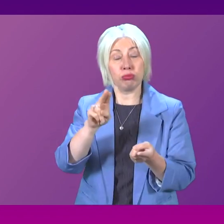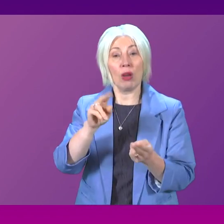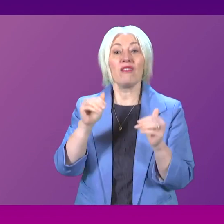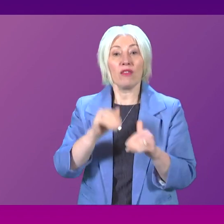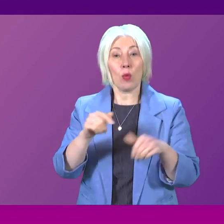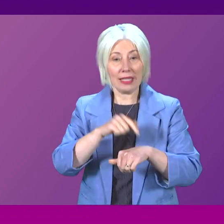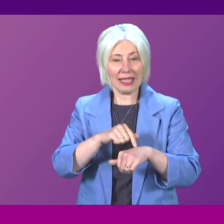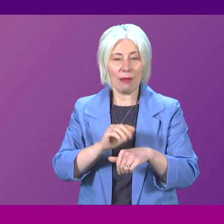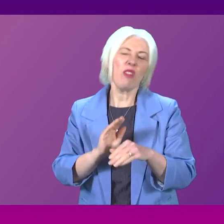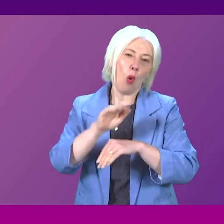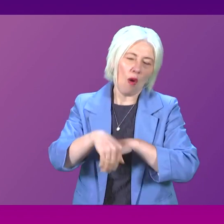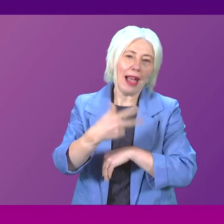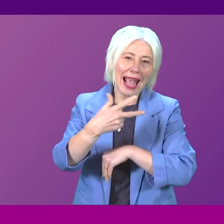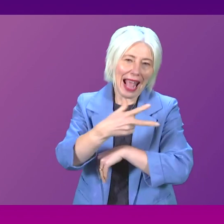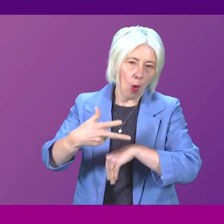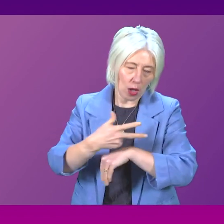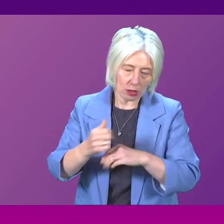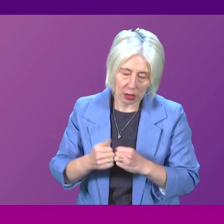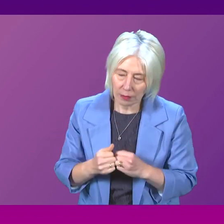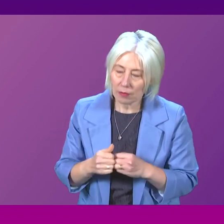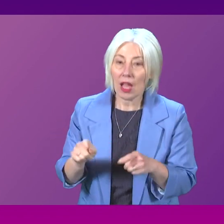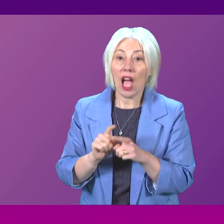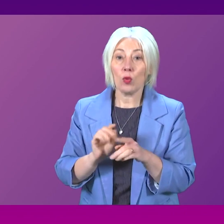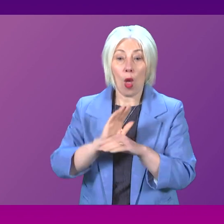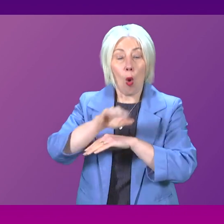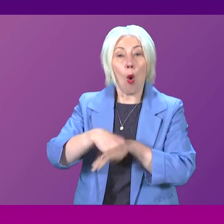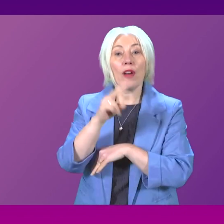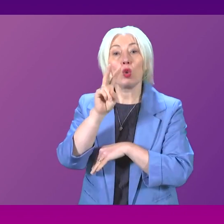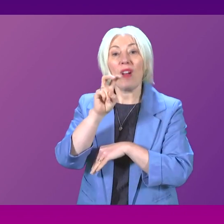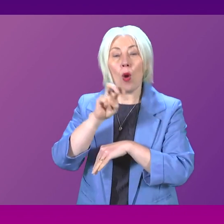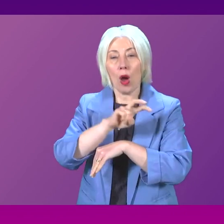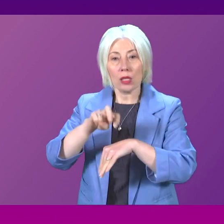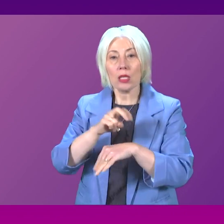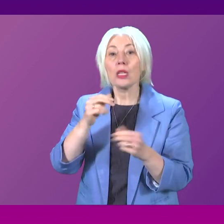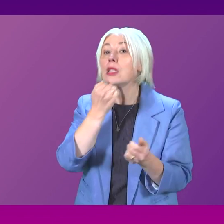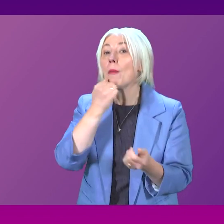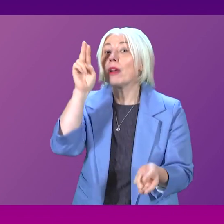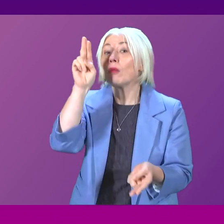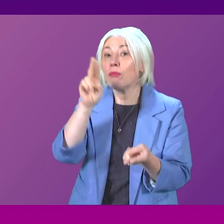eight hours. We also saw the numbers waiting over 12 hours come down and performance against the four-hour